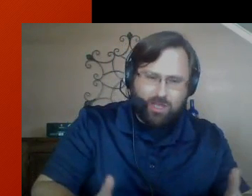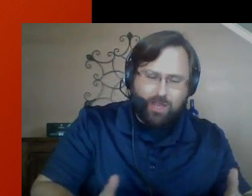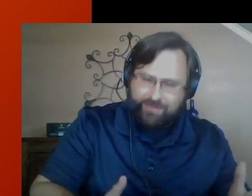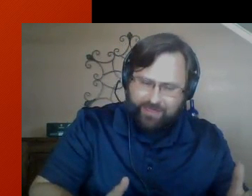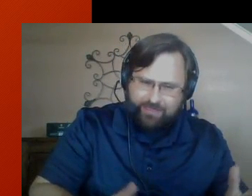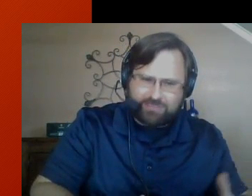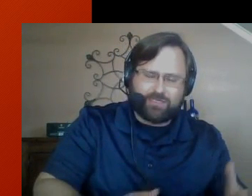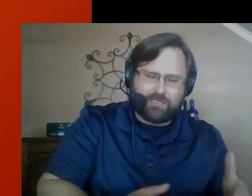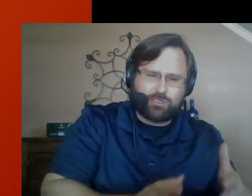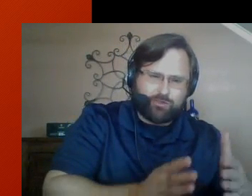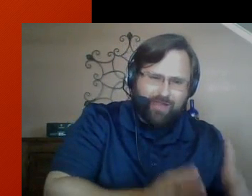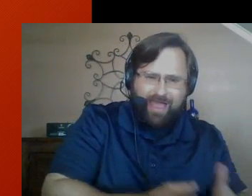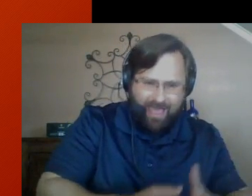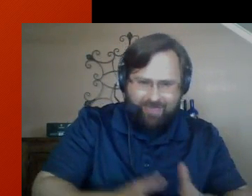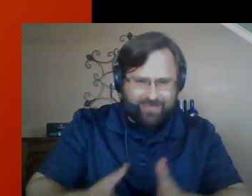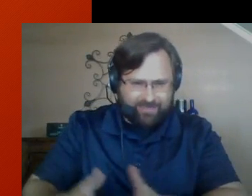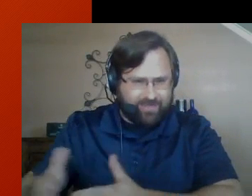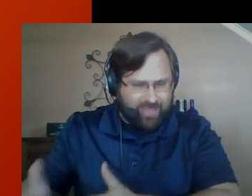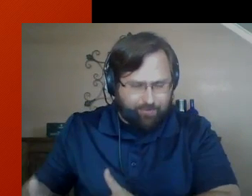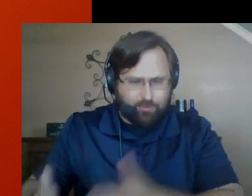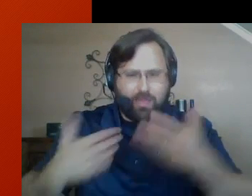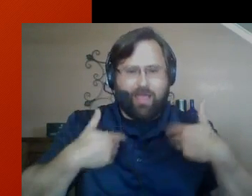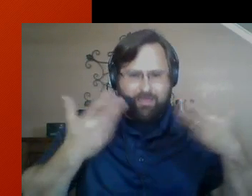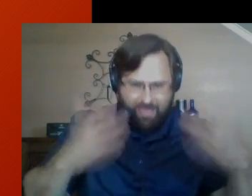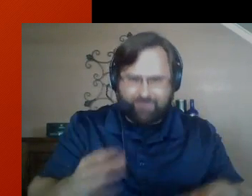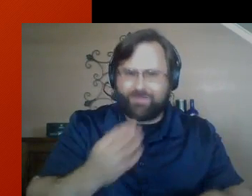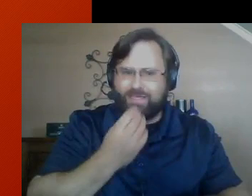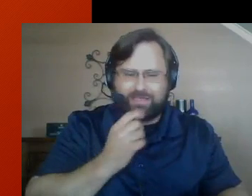a lot like the English structure of i have eaten the Apple I have eaten the